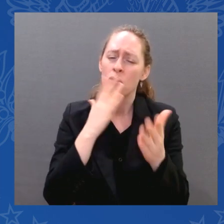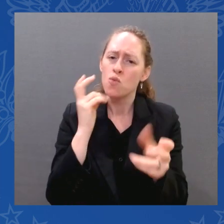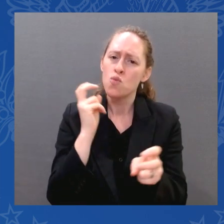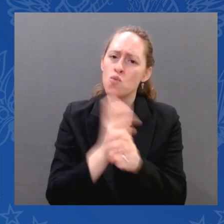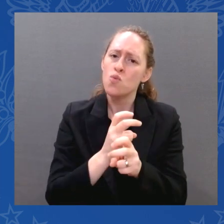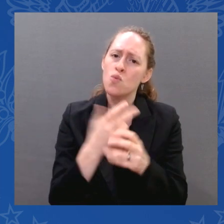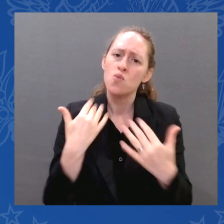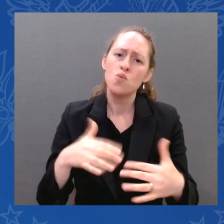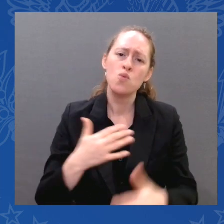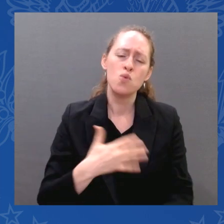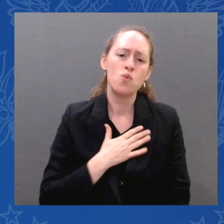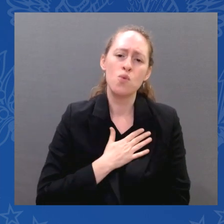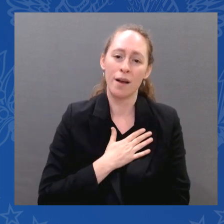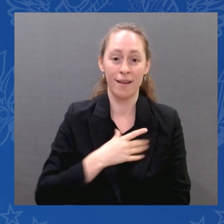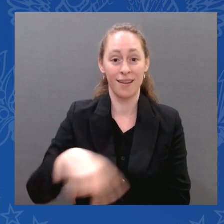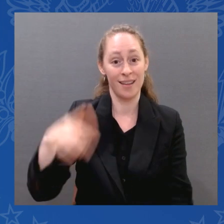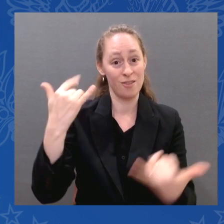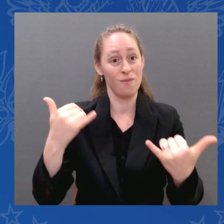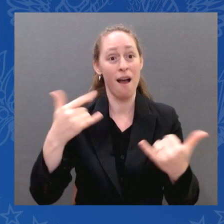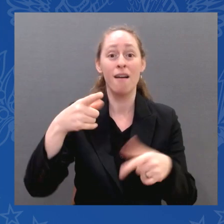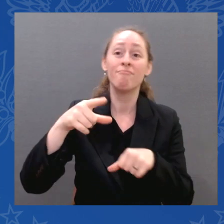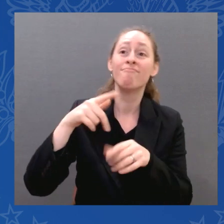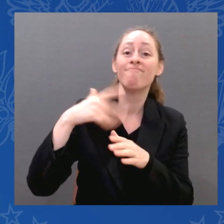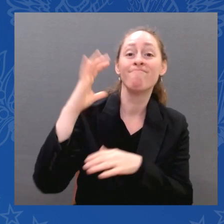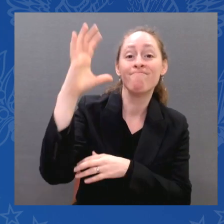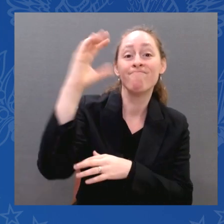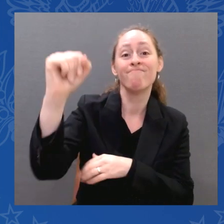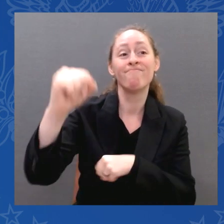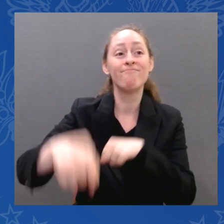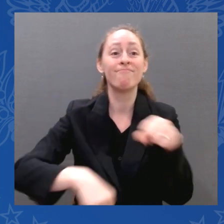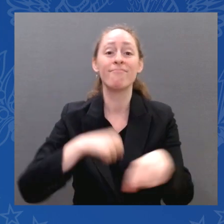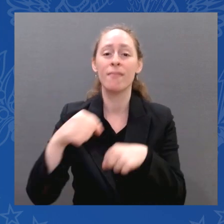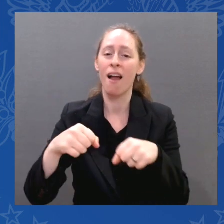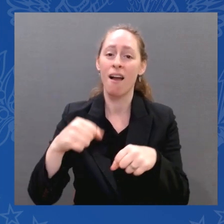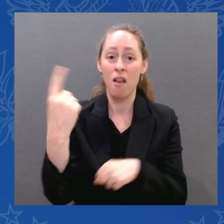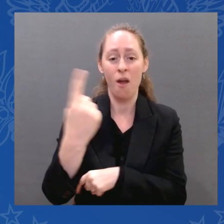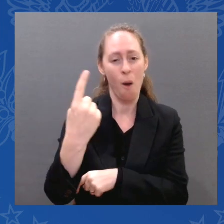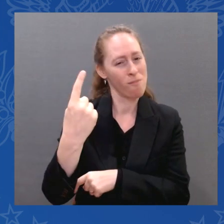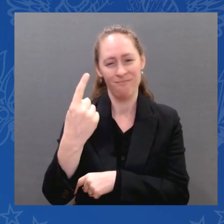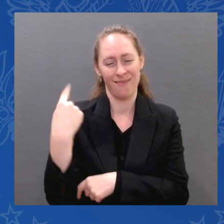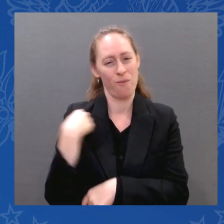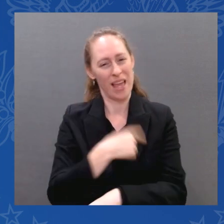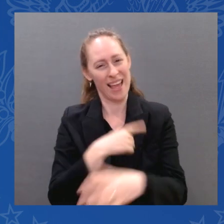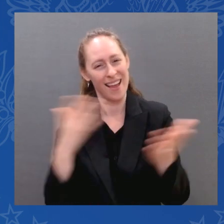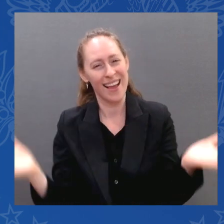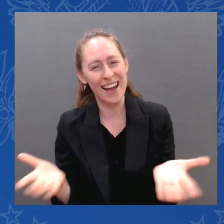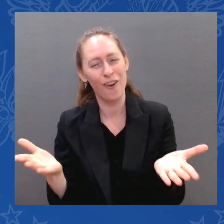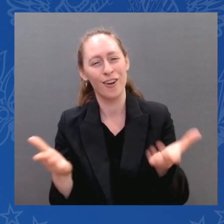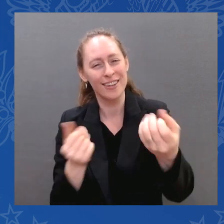You have the support of a grateful nation behind you, today and every day. We're here to help -- help each other